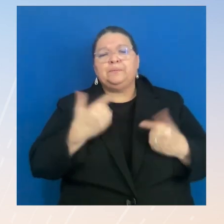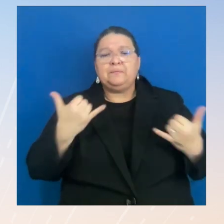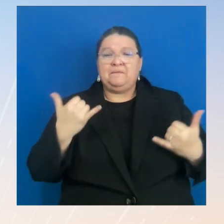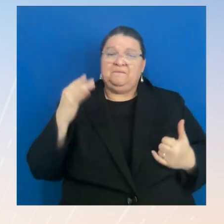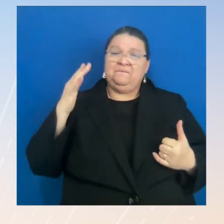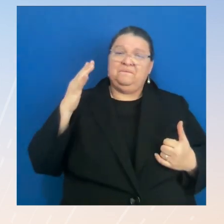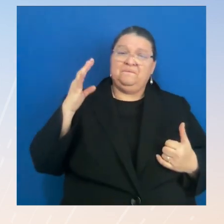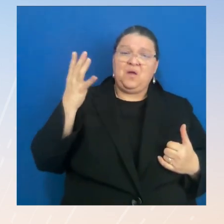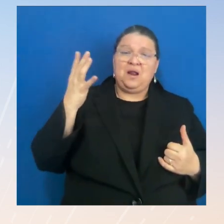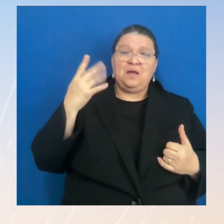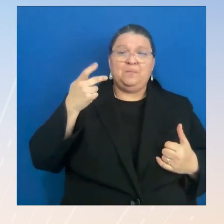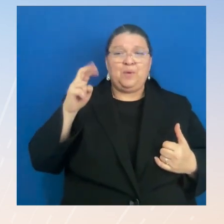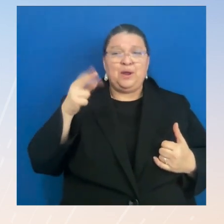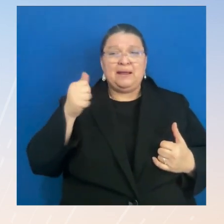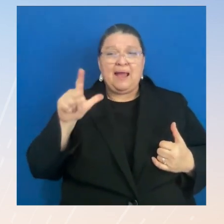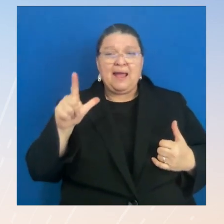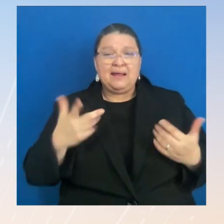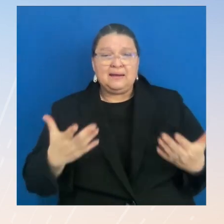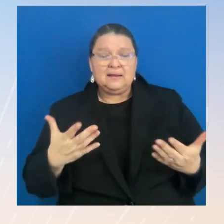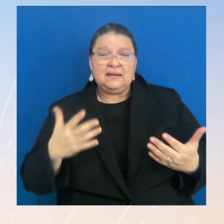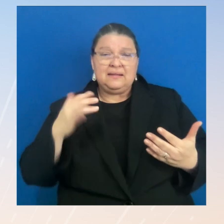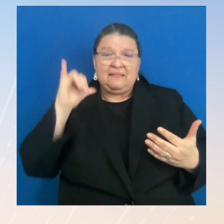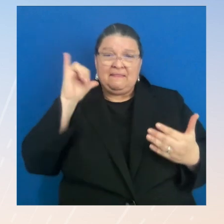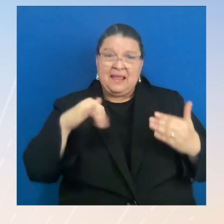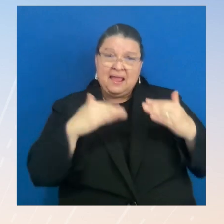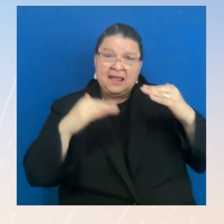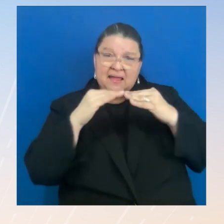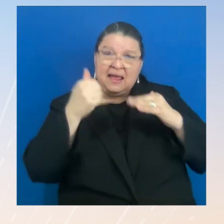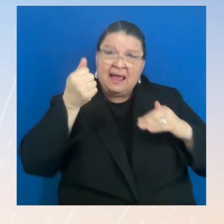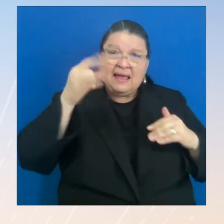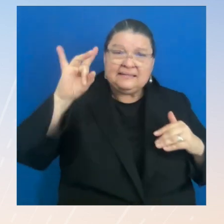but, you know, given that the price of gas